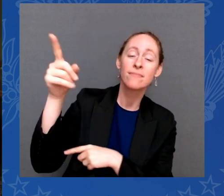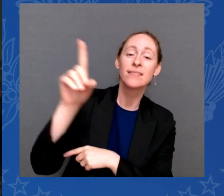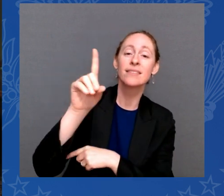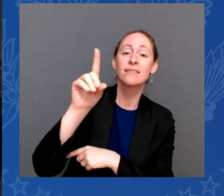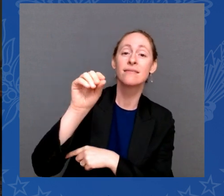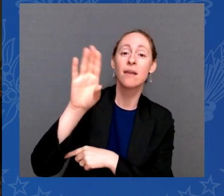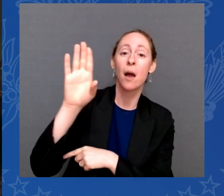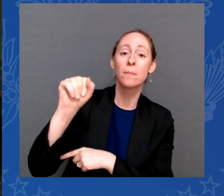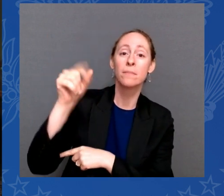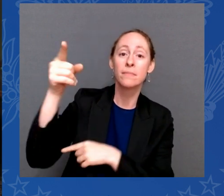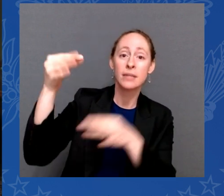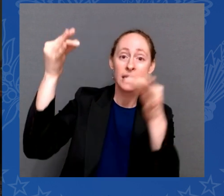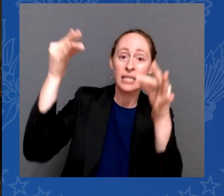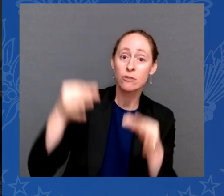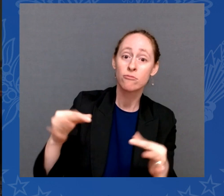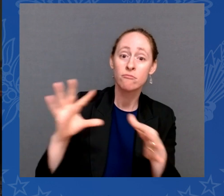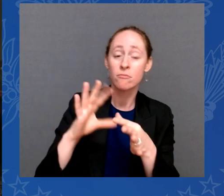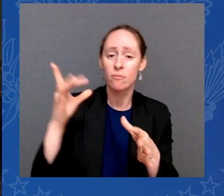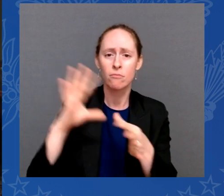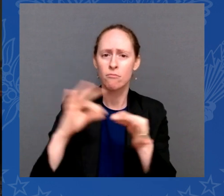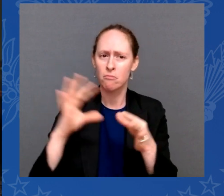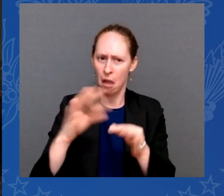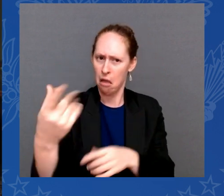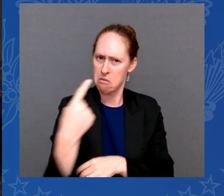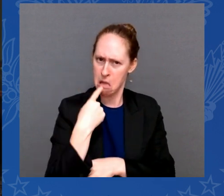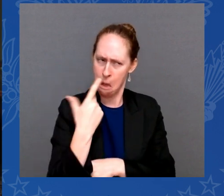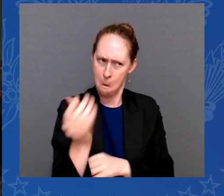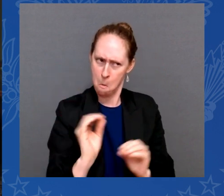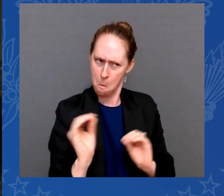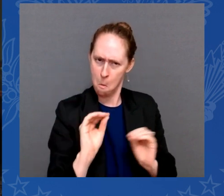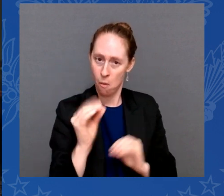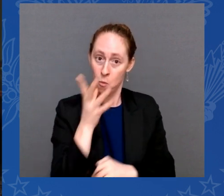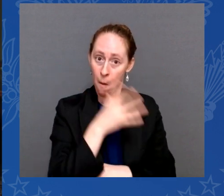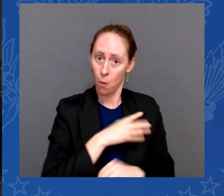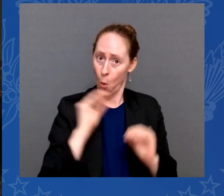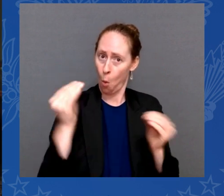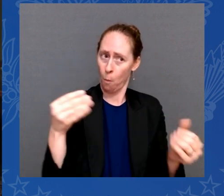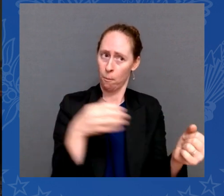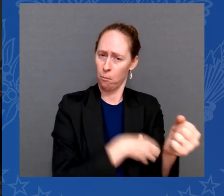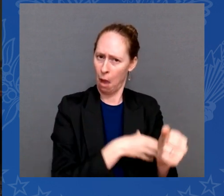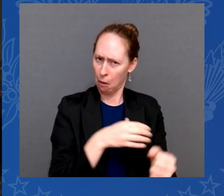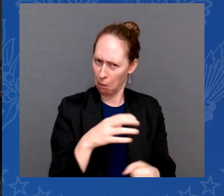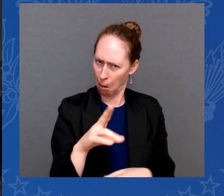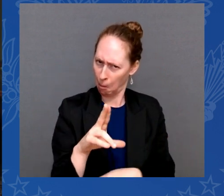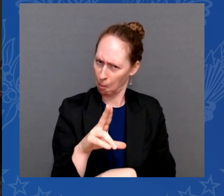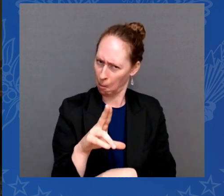The Court practically dared the women in this country to go to the ballot box and restore the right to choose